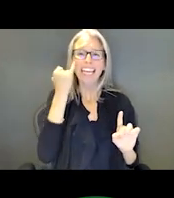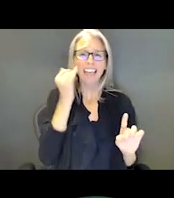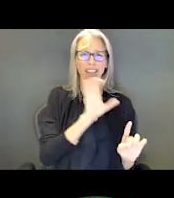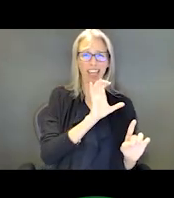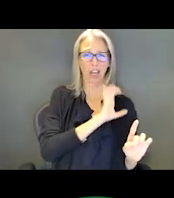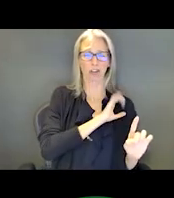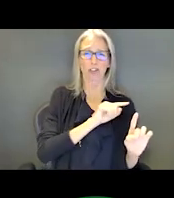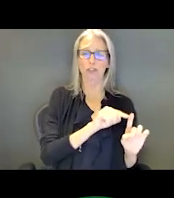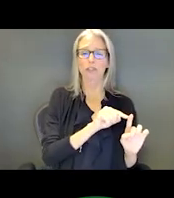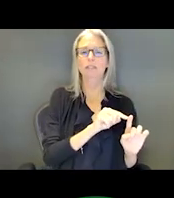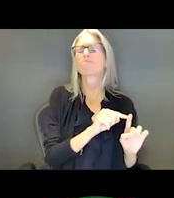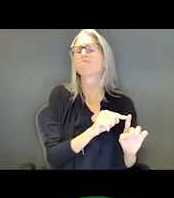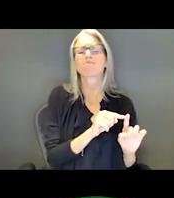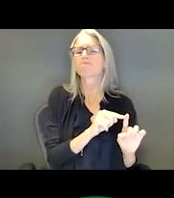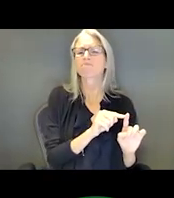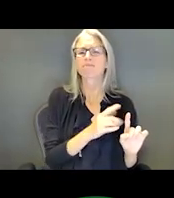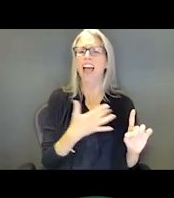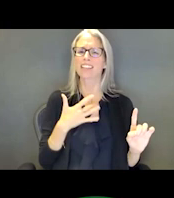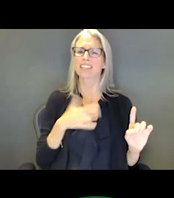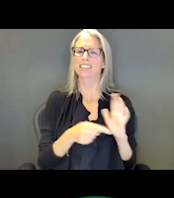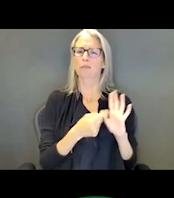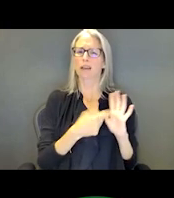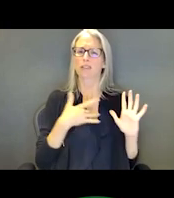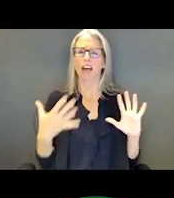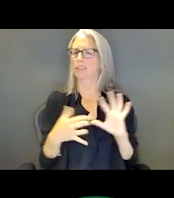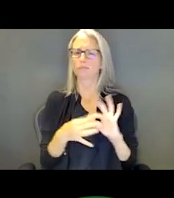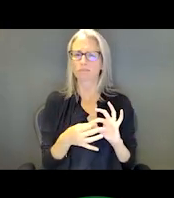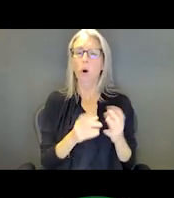So this is why I decided to keep the stories in the words of the community partners and